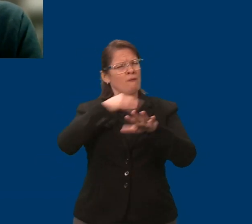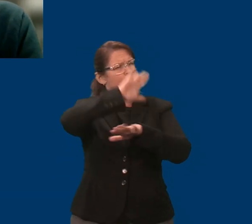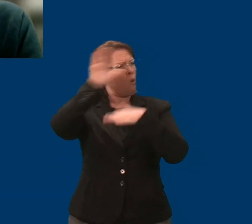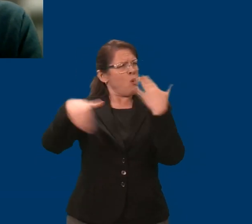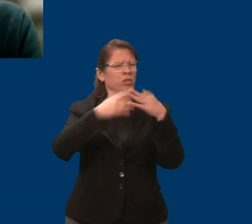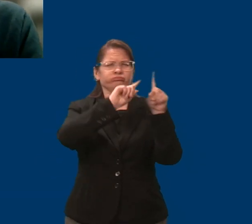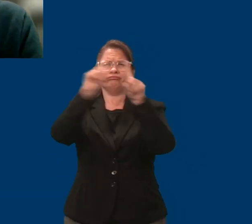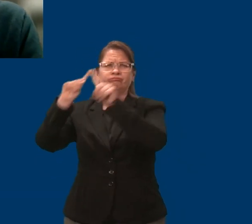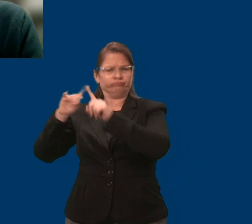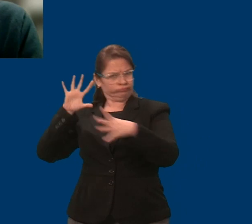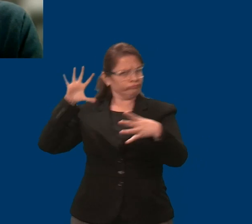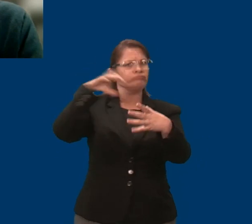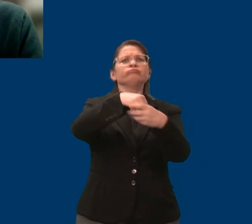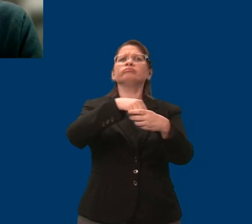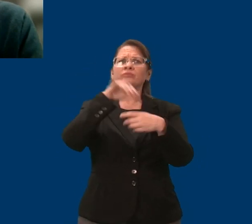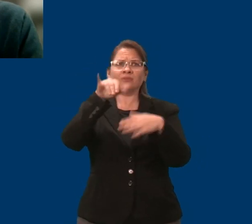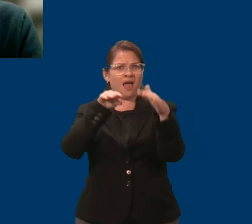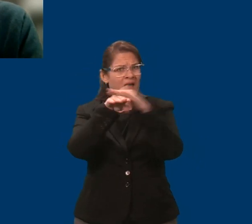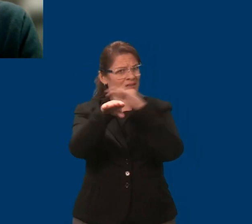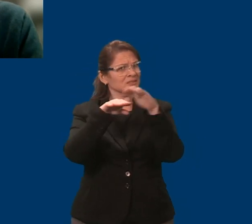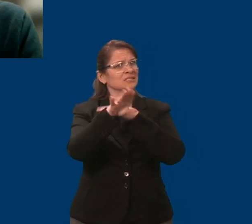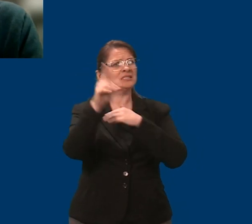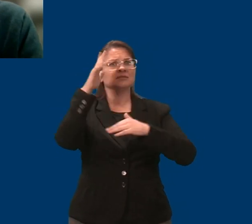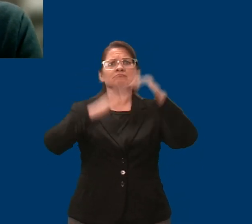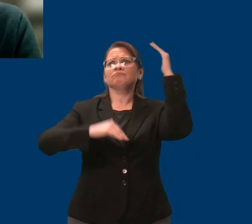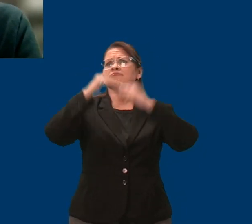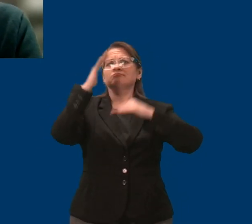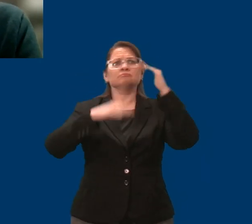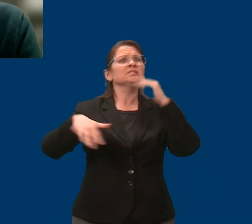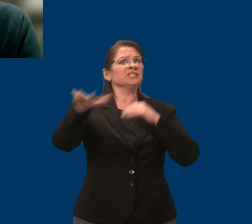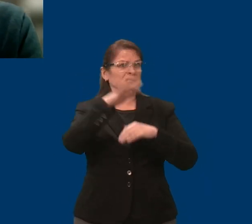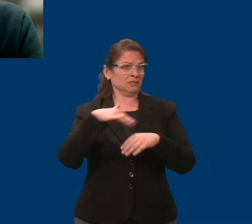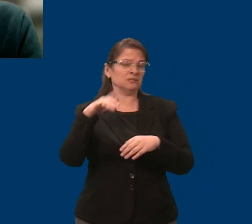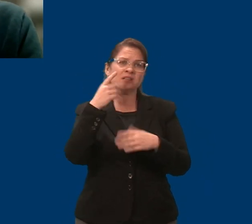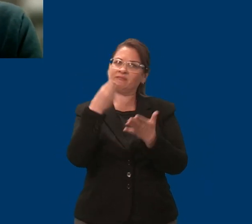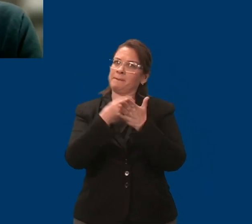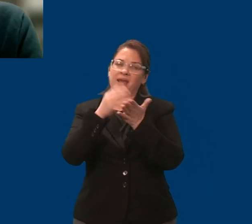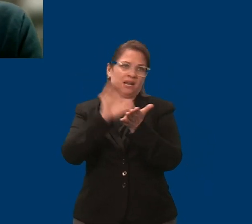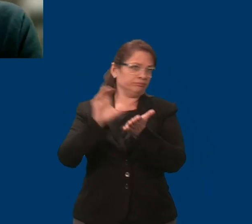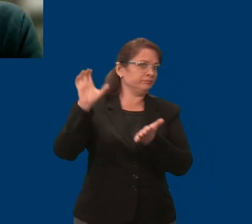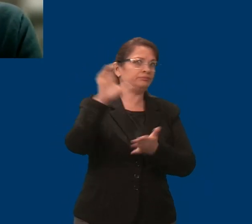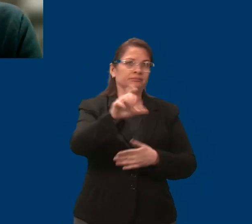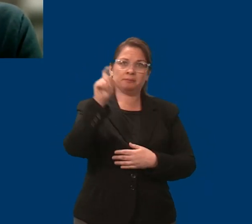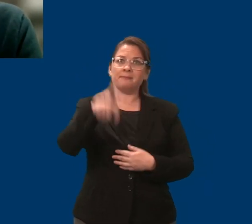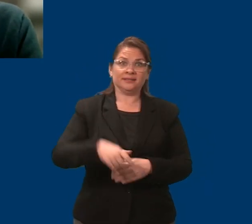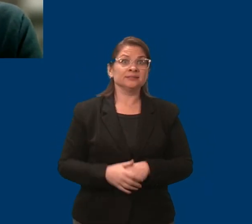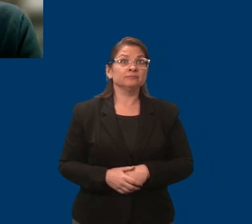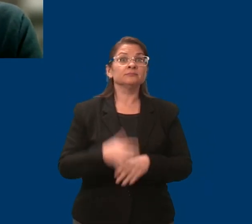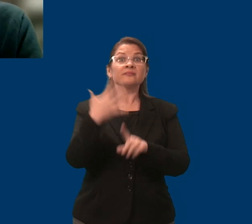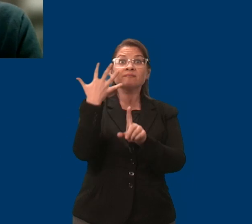Sensory accessibility would mean that for 5% of units, there would be soundproofing between shared walls,